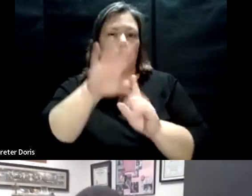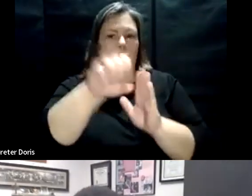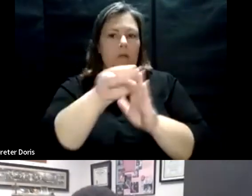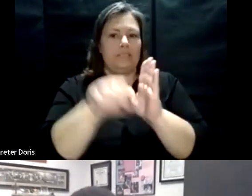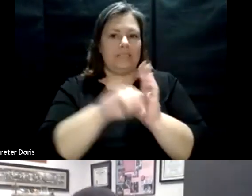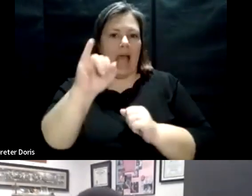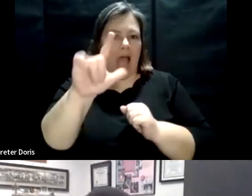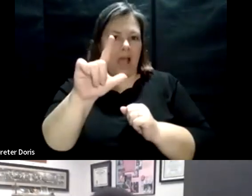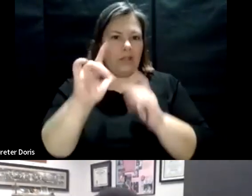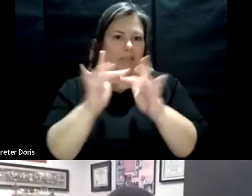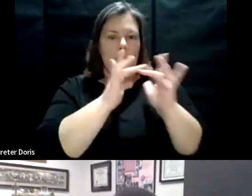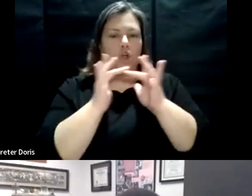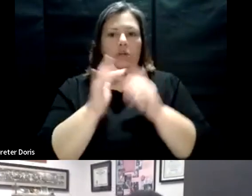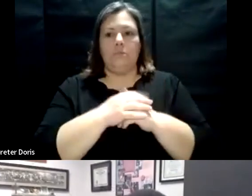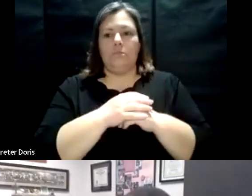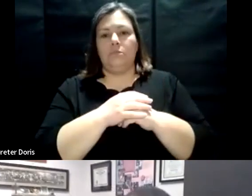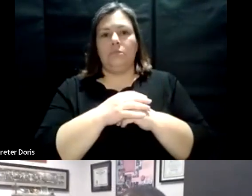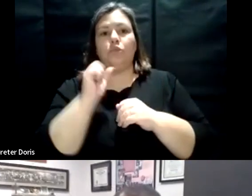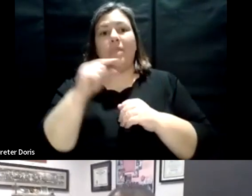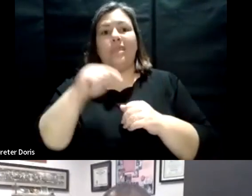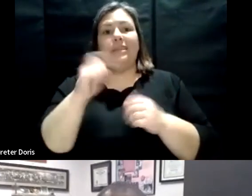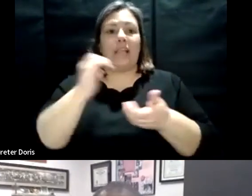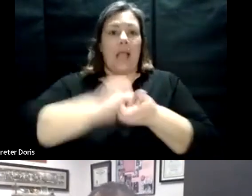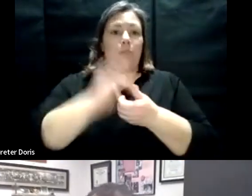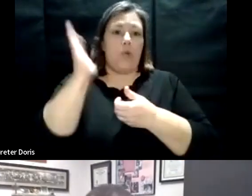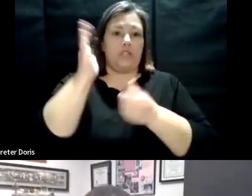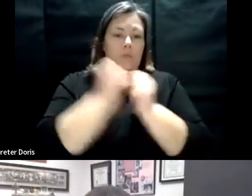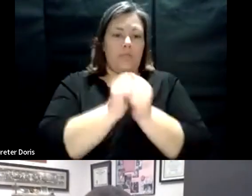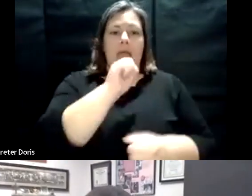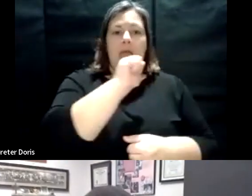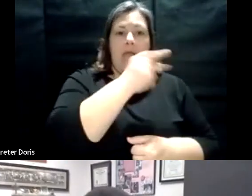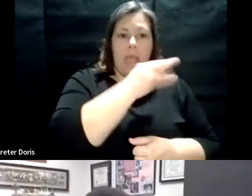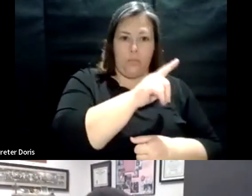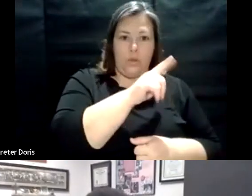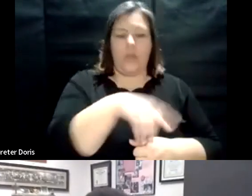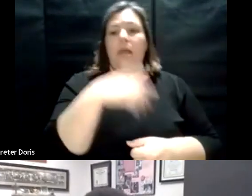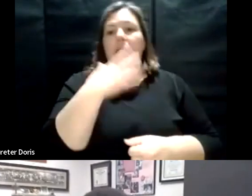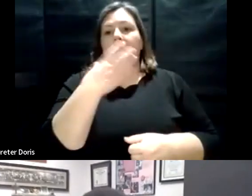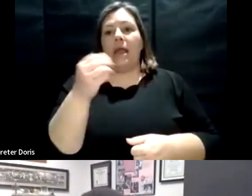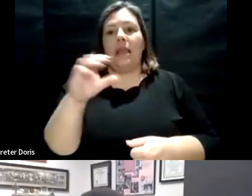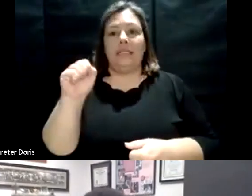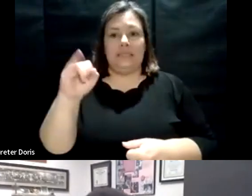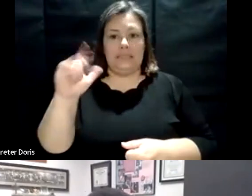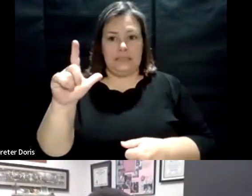How does the Hcbs final settings rule apply to your state? And how did the HCBS final setting rule apply to your state's IL network? I/O network. And this is a collaboration presentation with April and not silk.